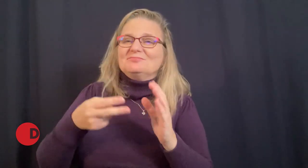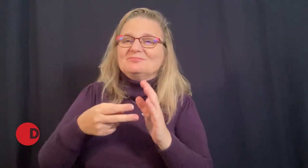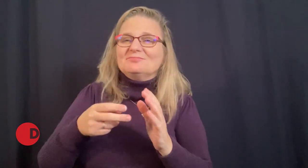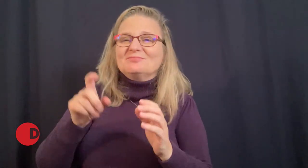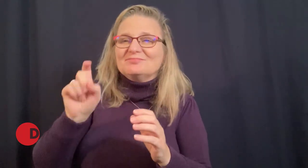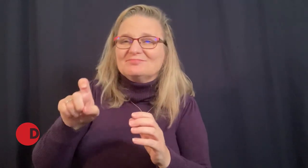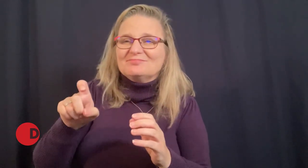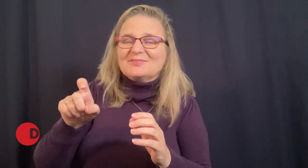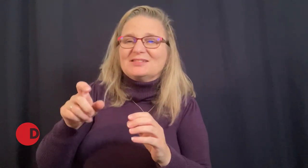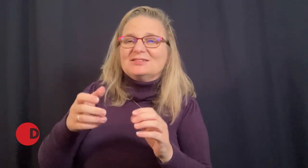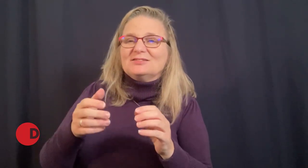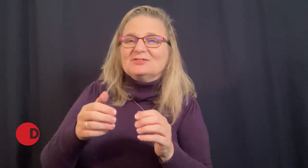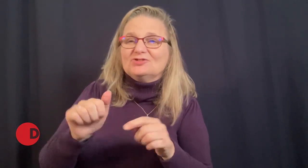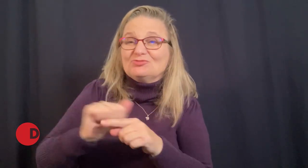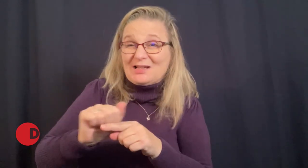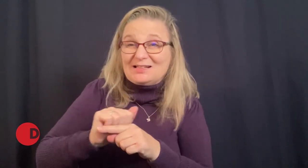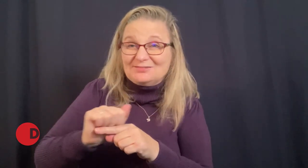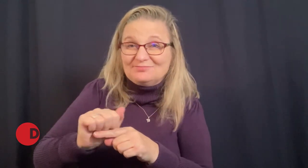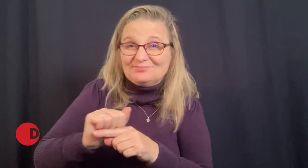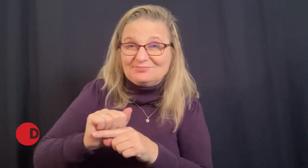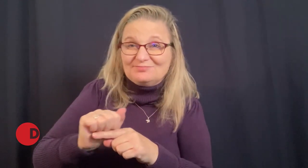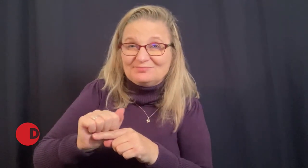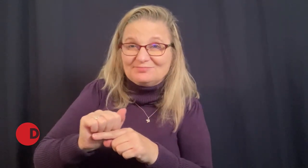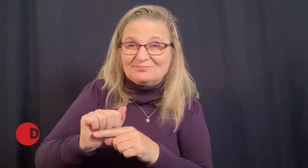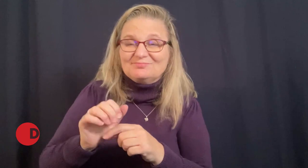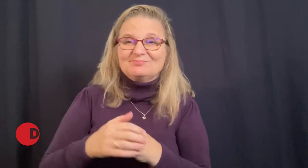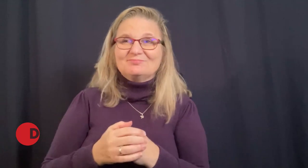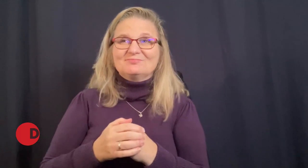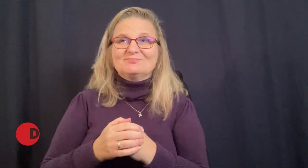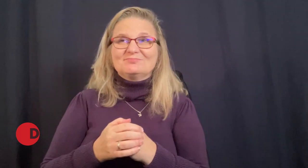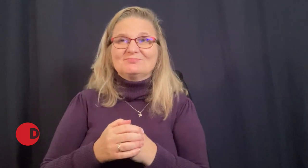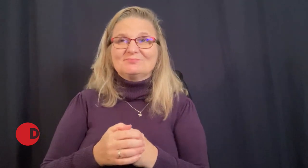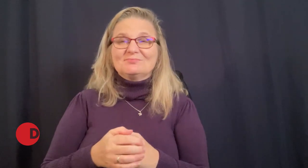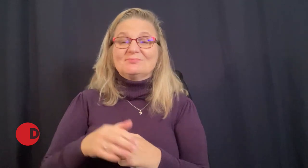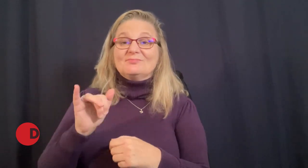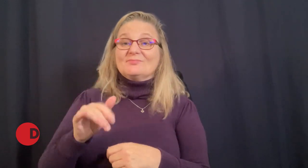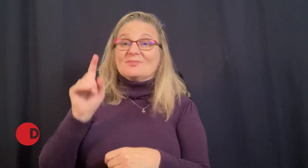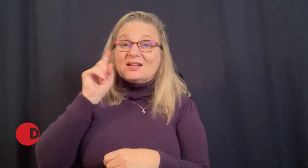and the need for training.